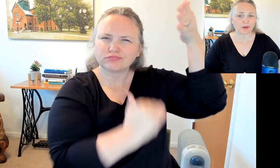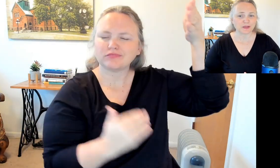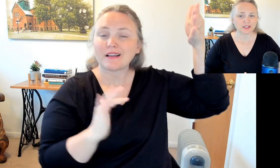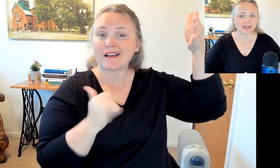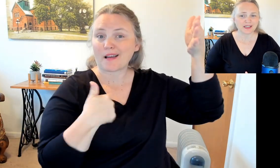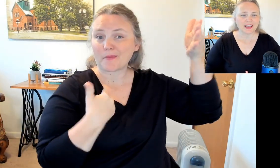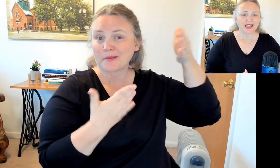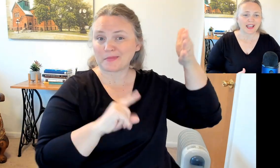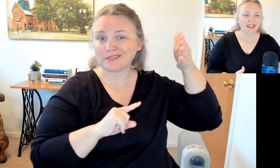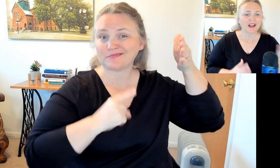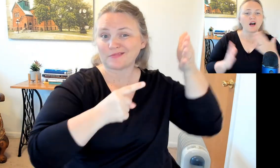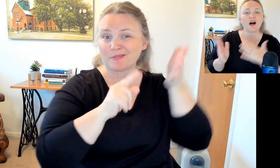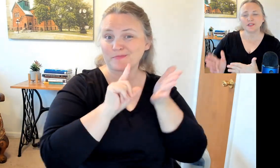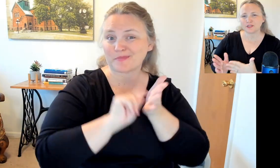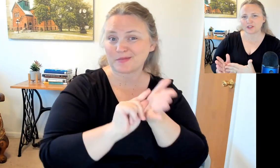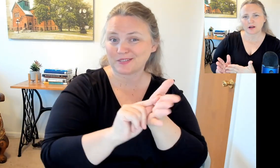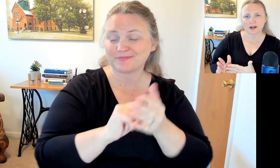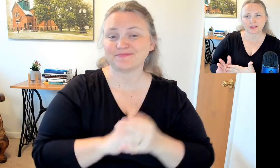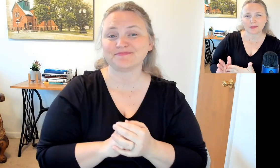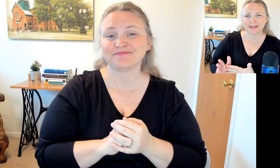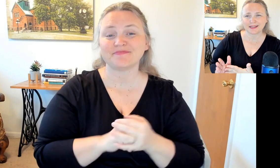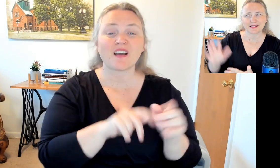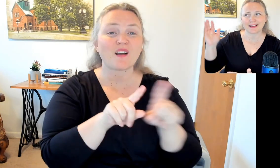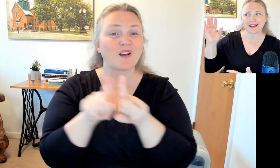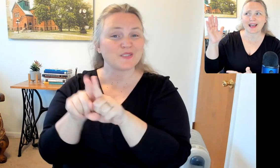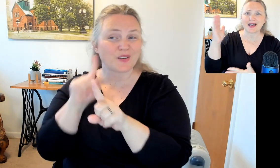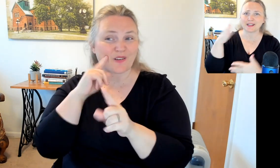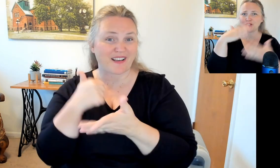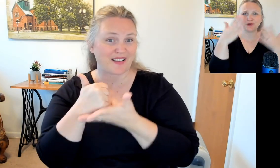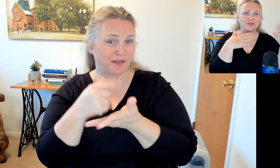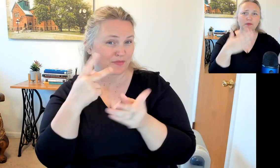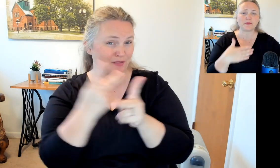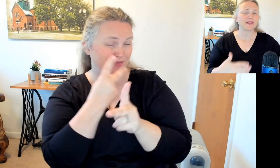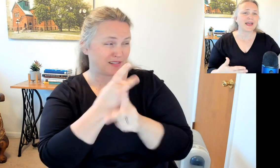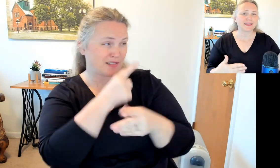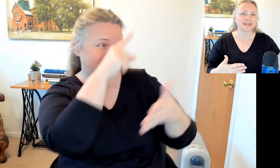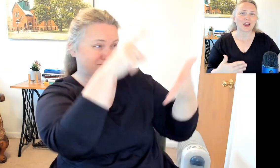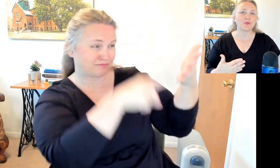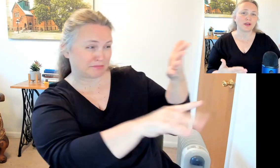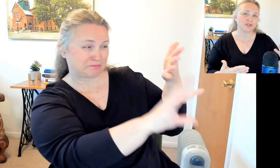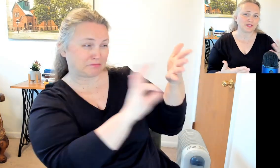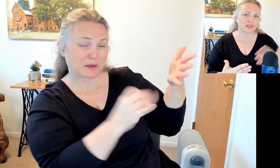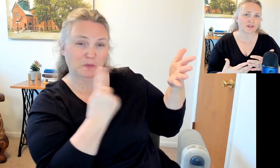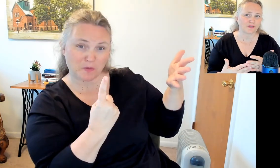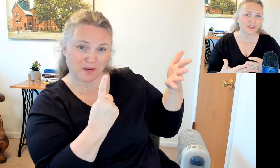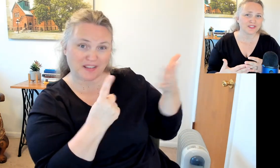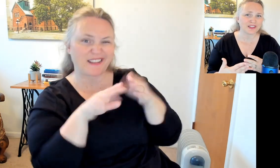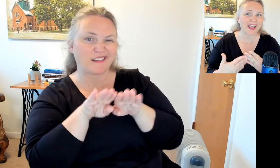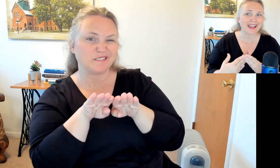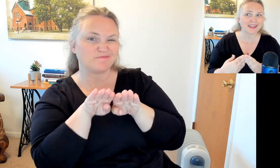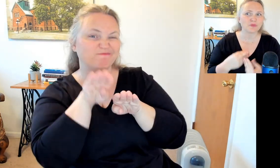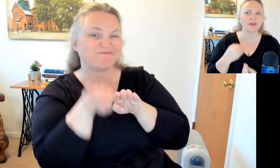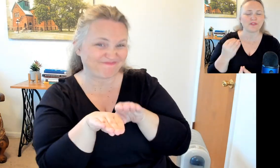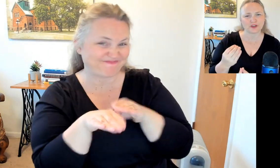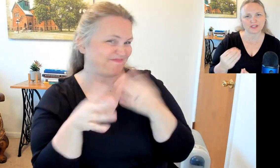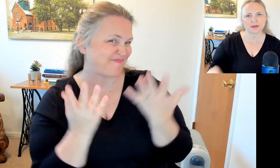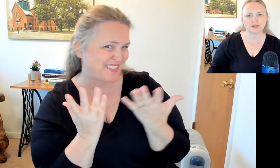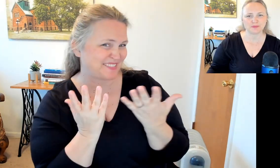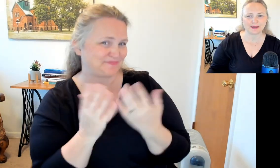publishing, and I'll also share some ideas on how to choose from among that list on what you should start first and what the first step should be.